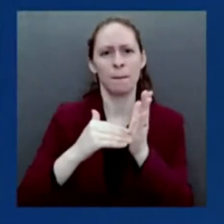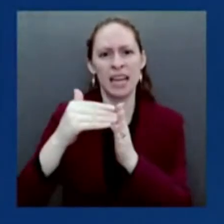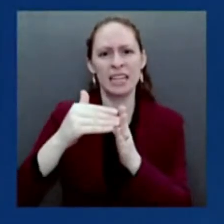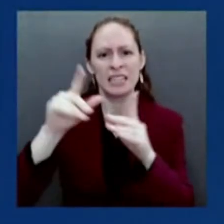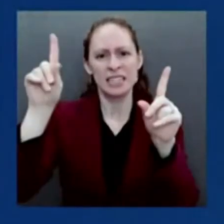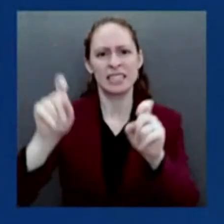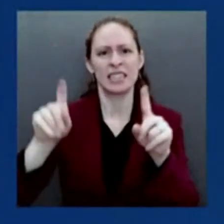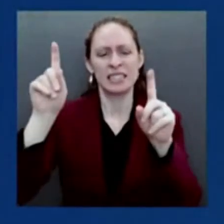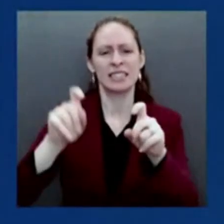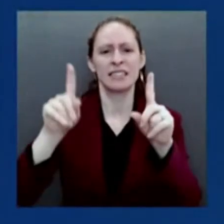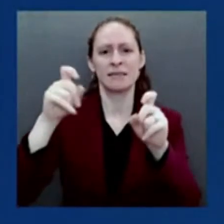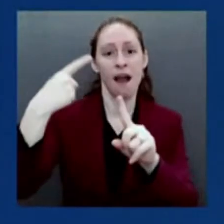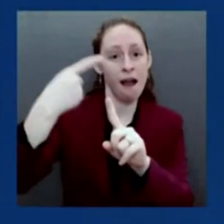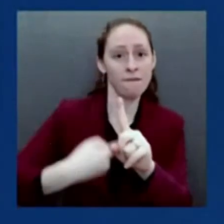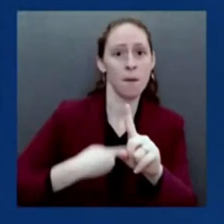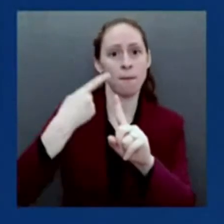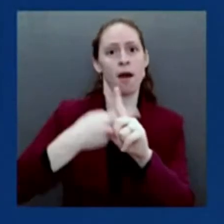SCHOOLS EACH MONTH.